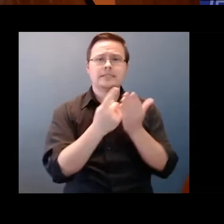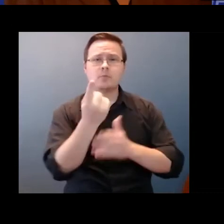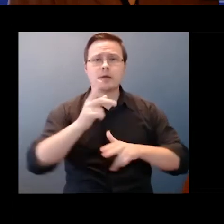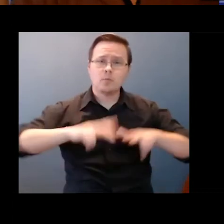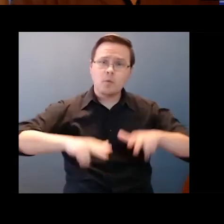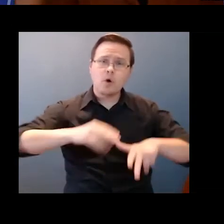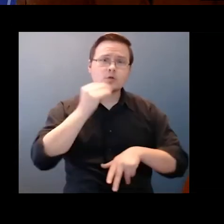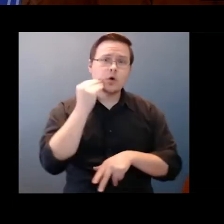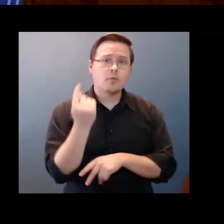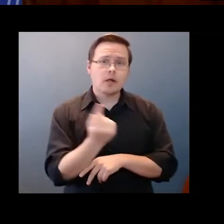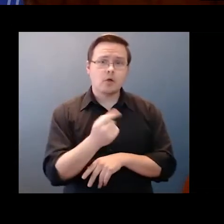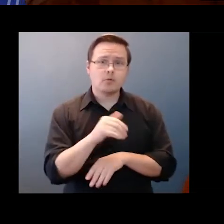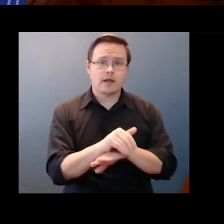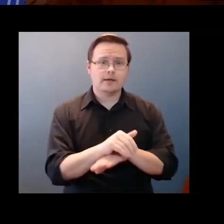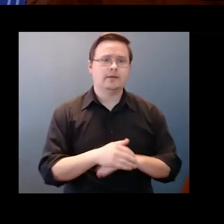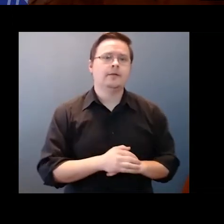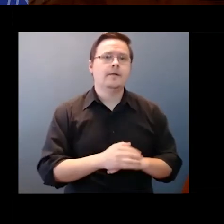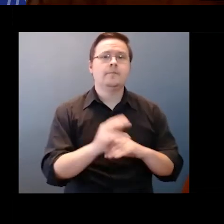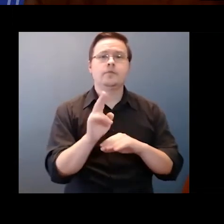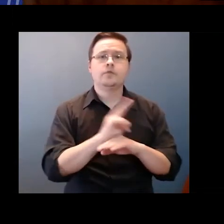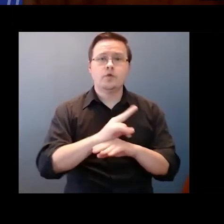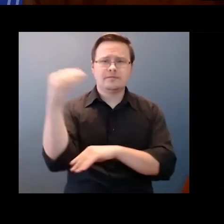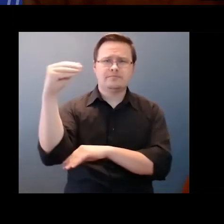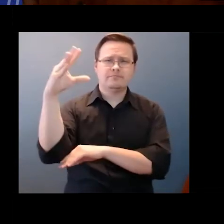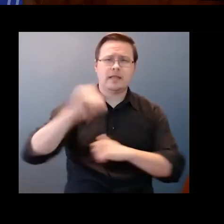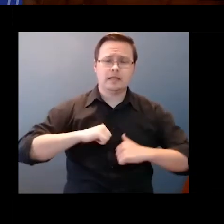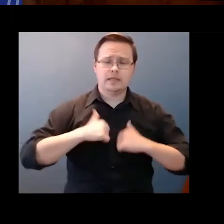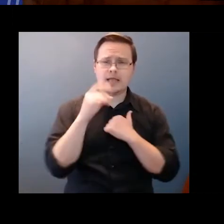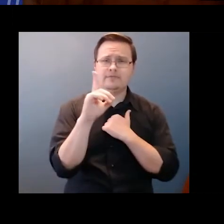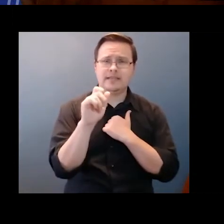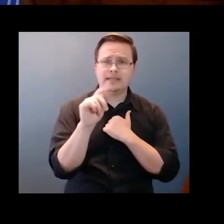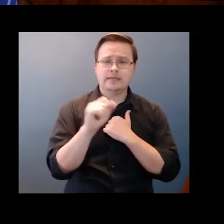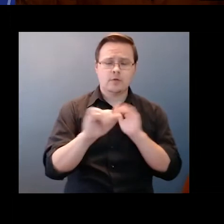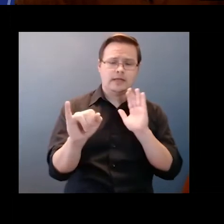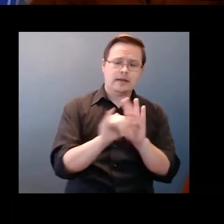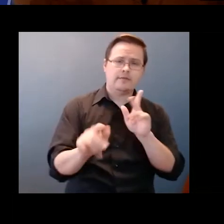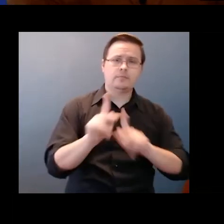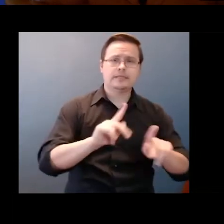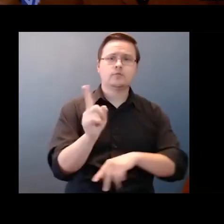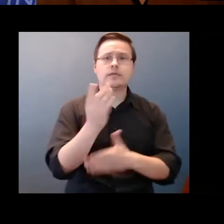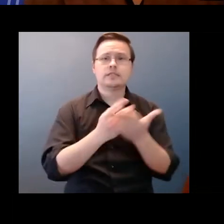would choose the street light live data to identify places where somebody was walking by themselves.